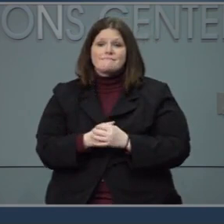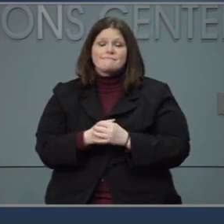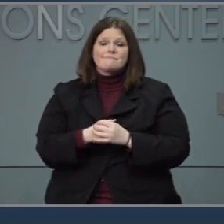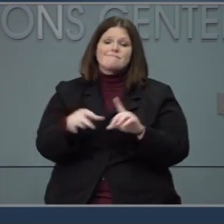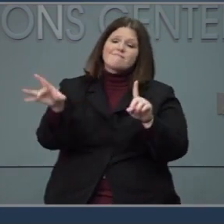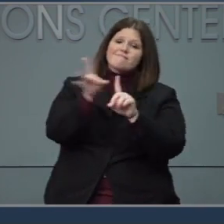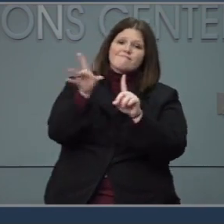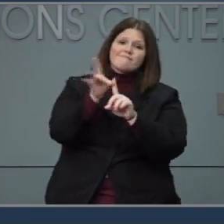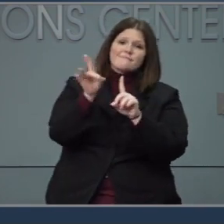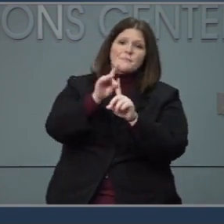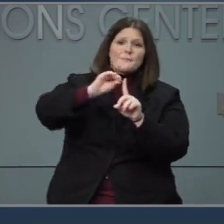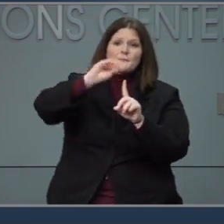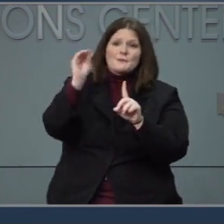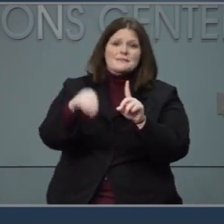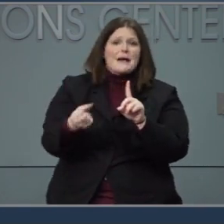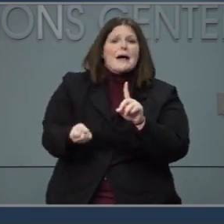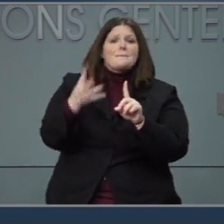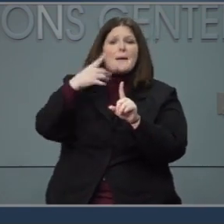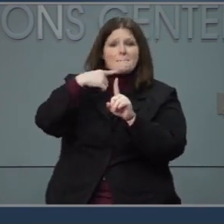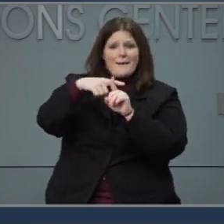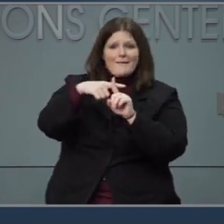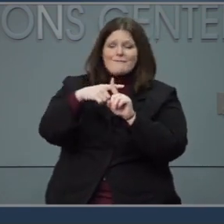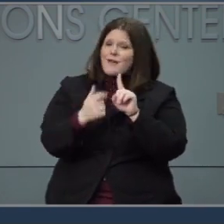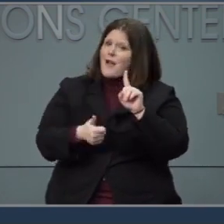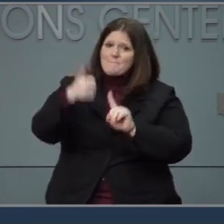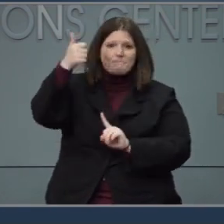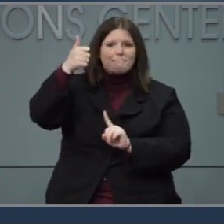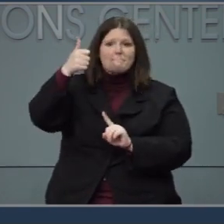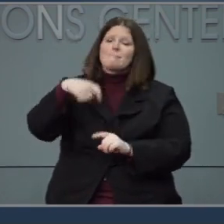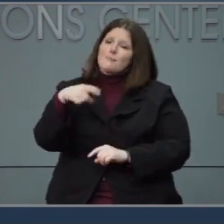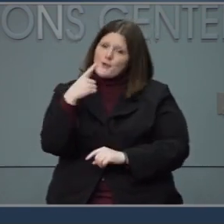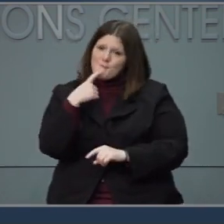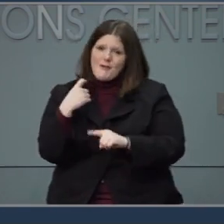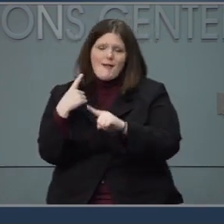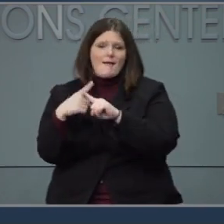NORTH CAROLINA'S TESTS POSITIVE HAS INCREASED, THIS ALSO GETS A RED X.